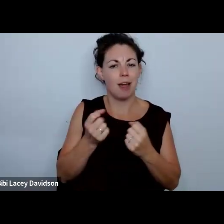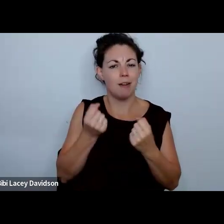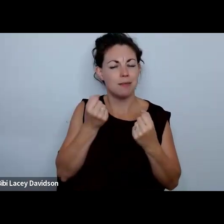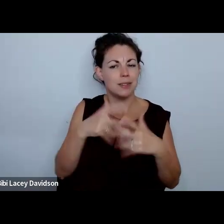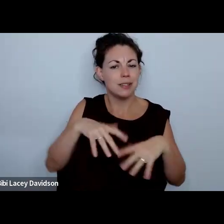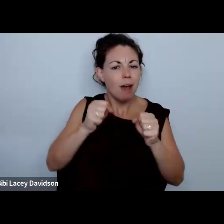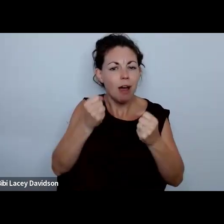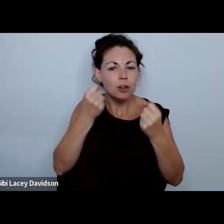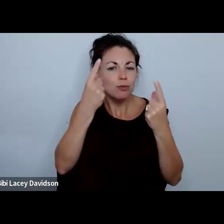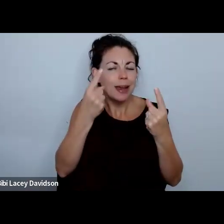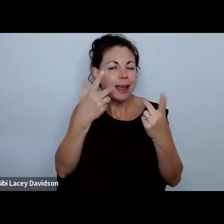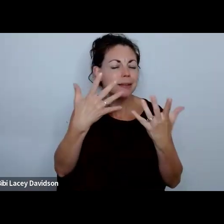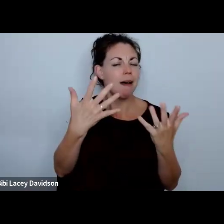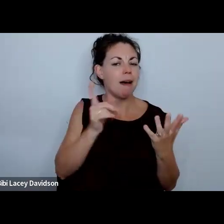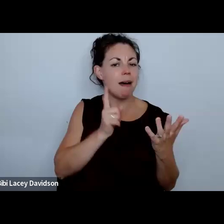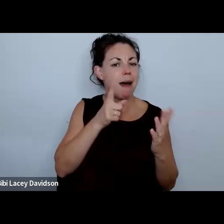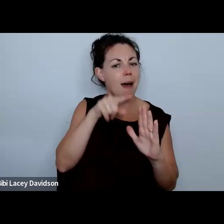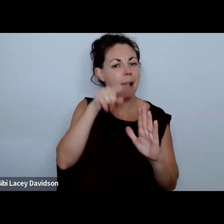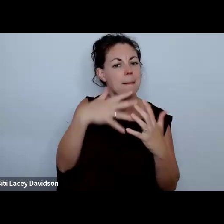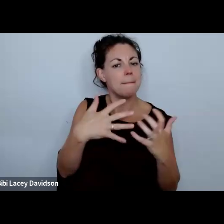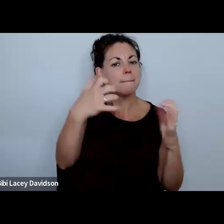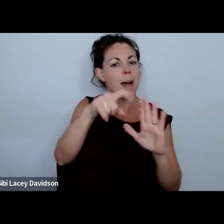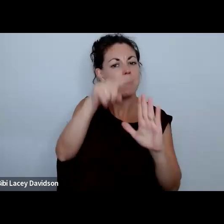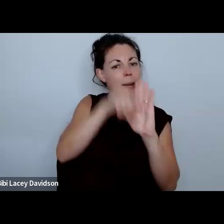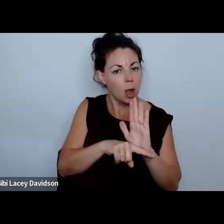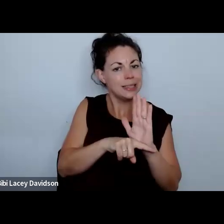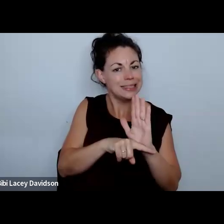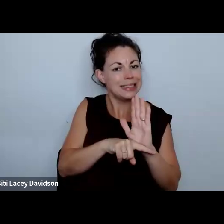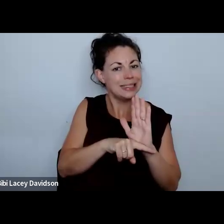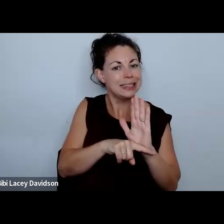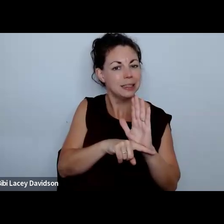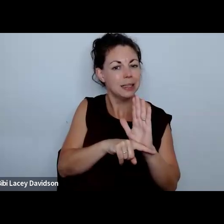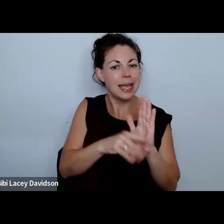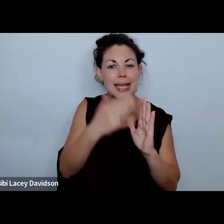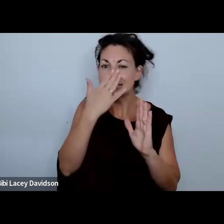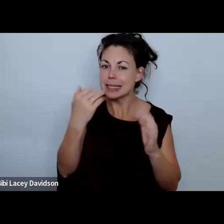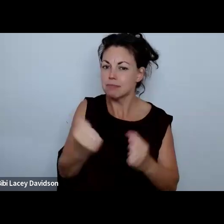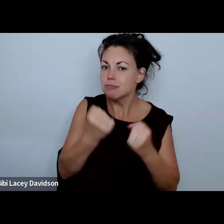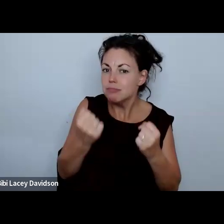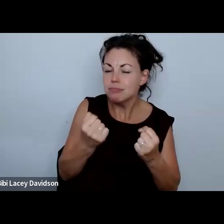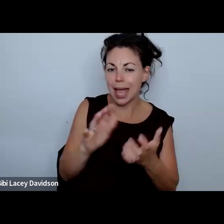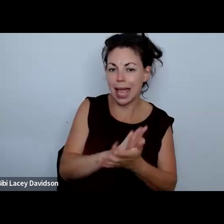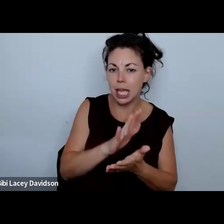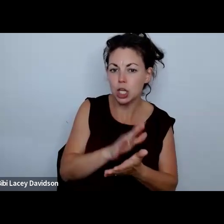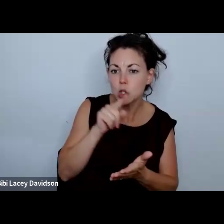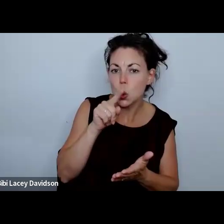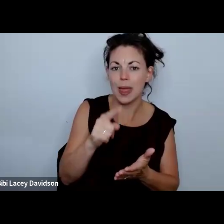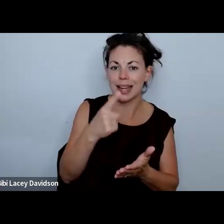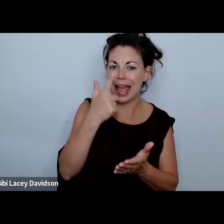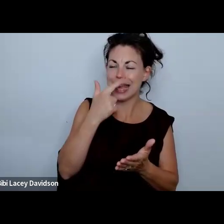impact on the world. And I was particularly interested in accessibility policy, and particularly and disability